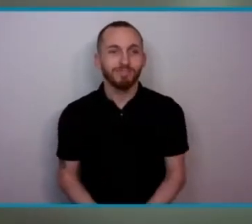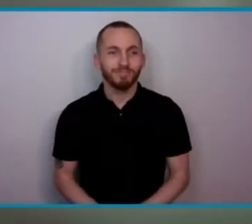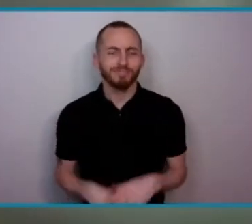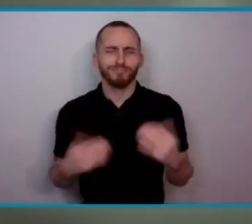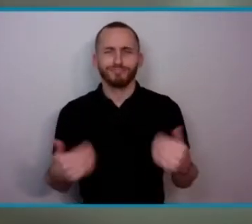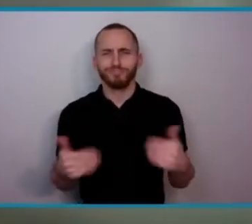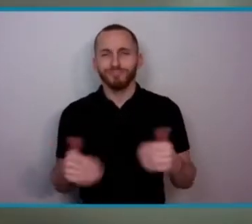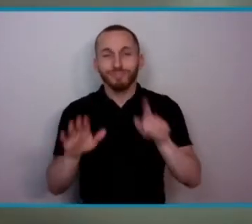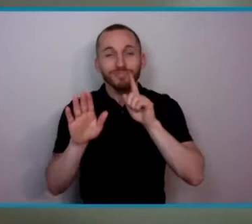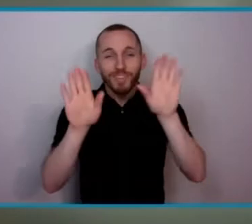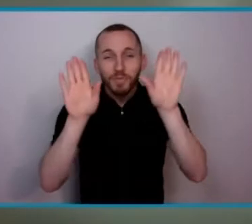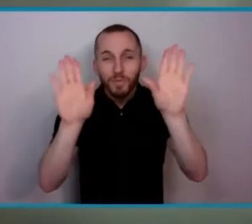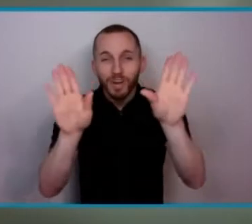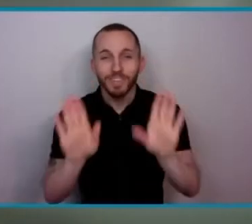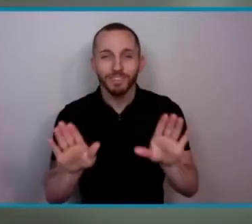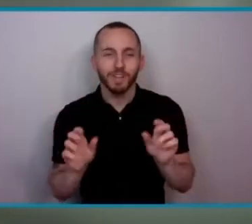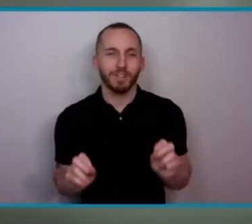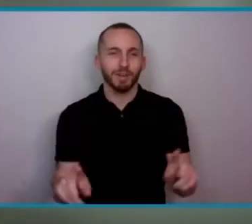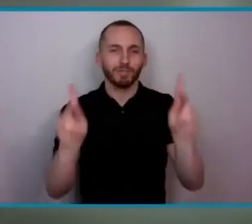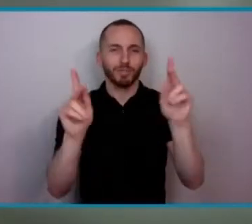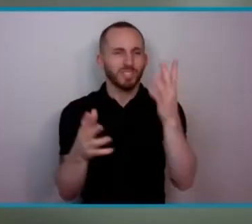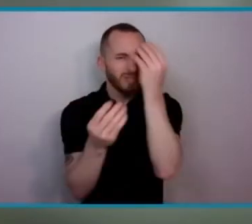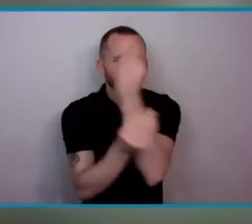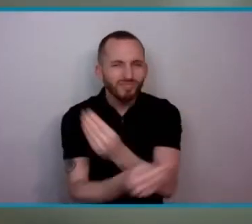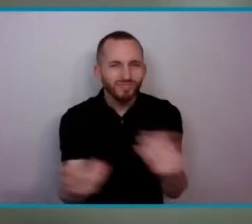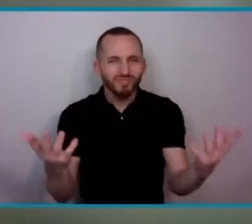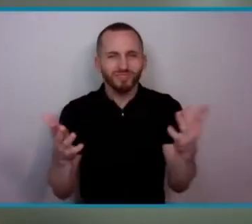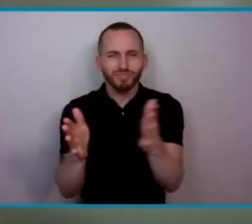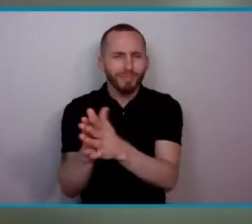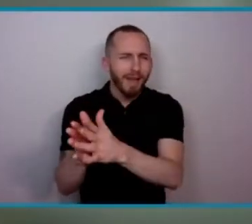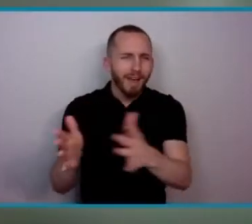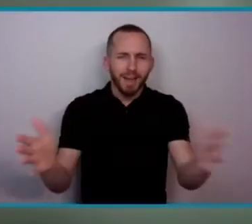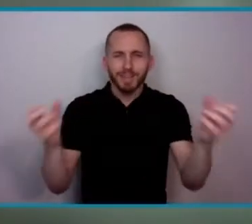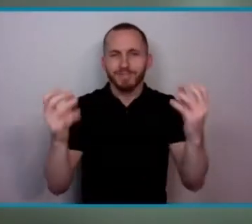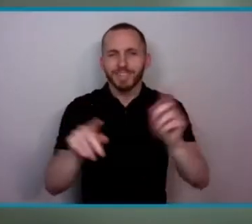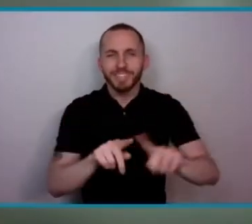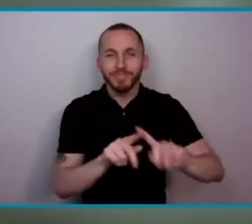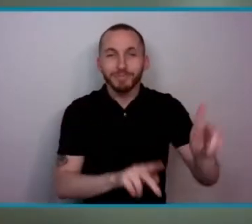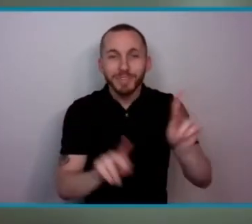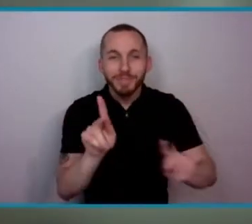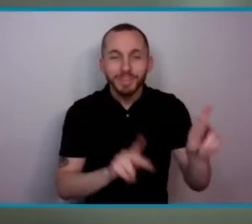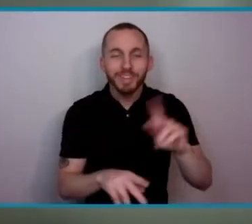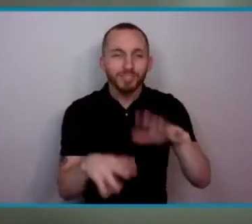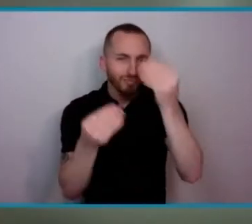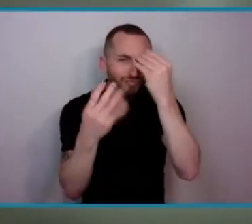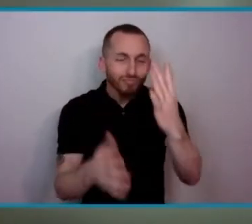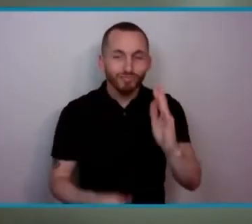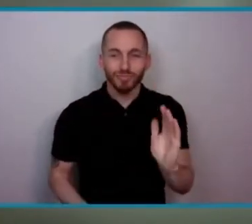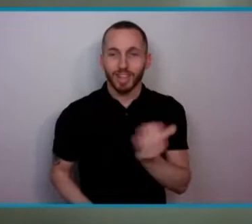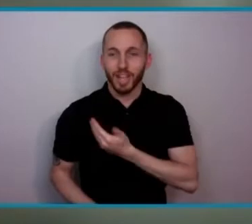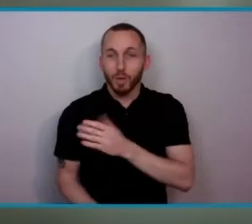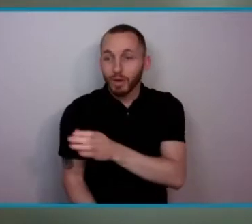a range of audiences about the exciting research that our clinicians, academic partners, and colleagues are engaged in.